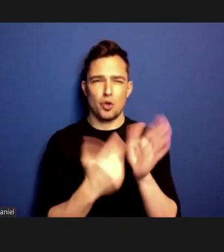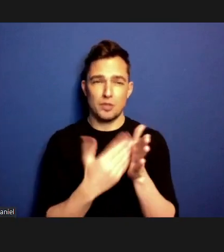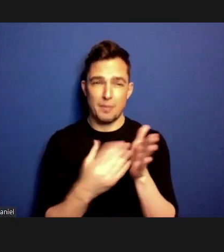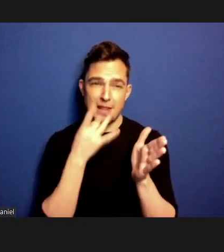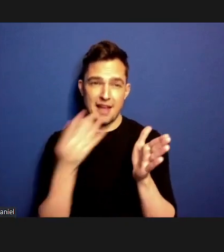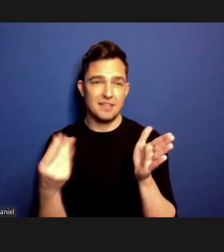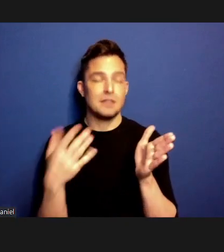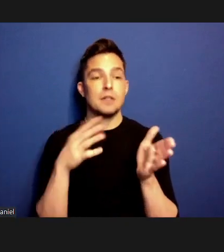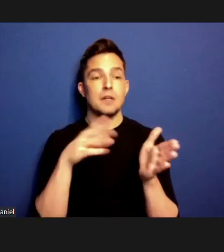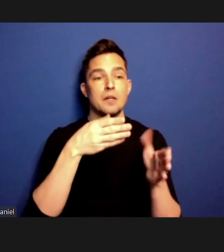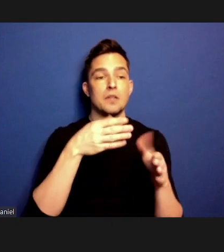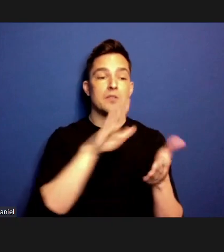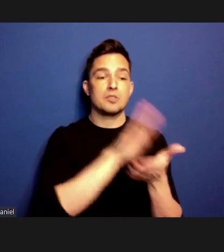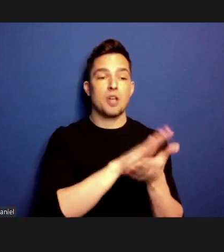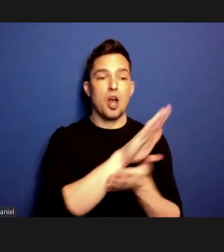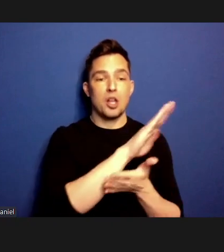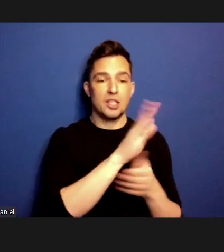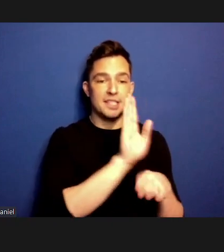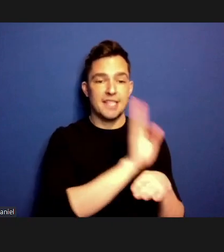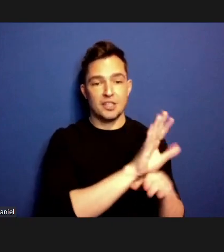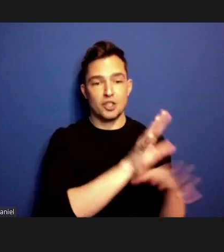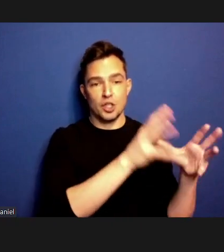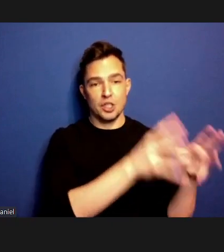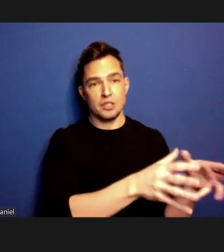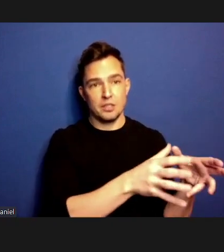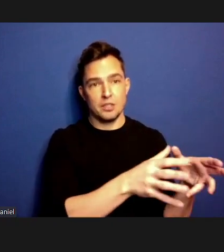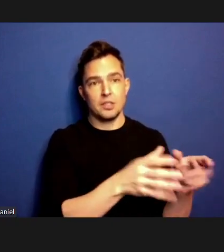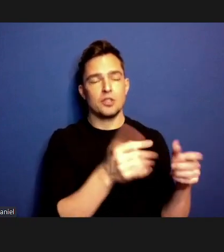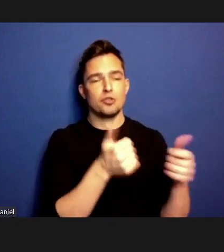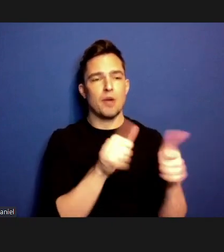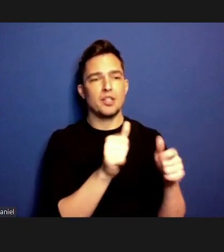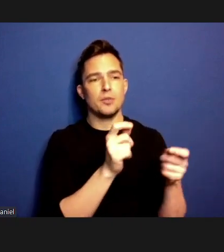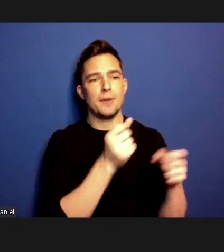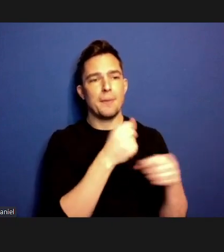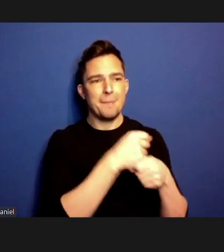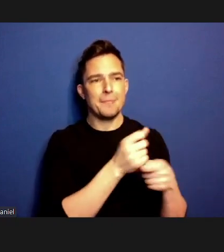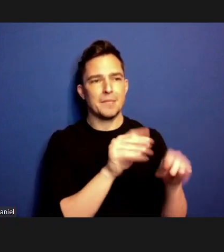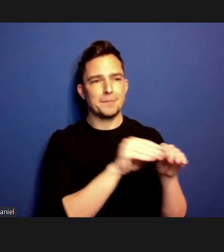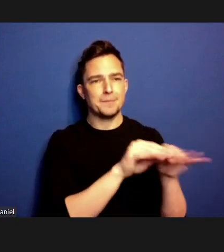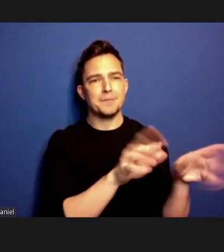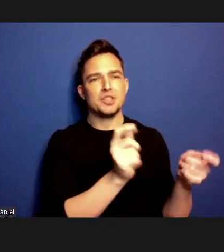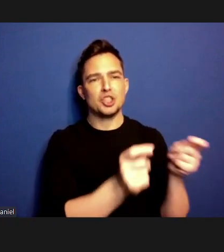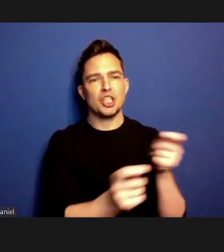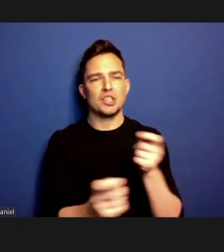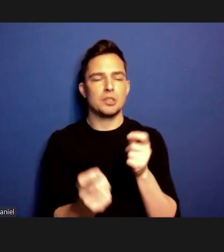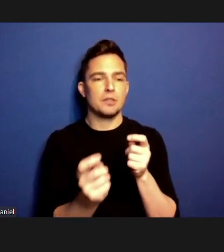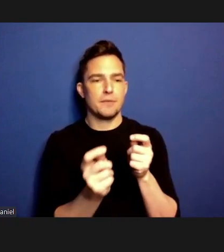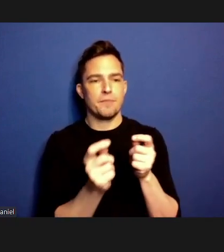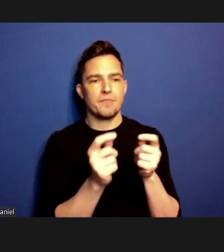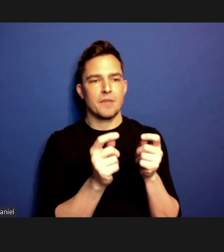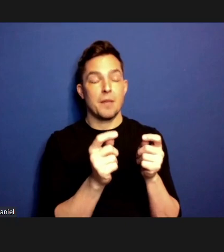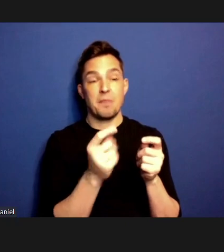sector to impart change in these little ways. And unfortunately, a lot of this work lands